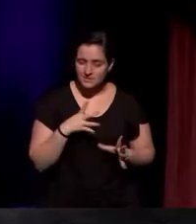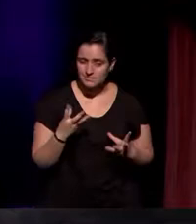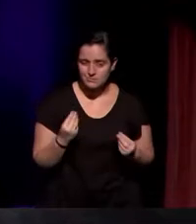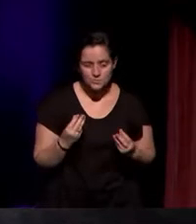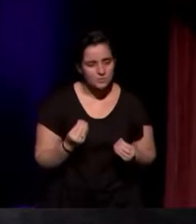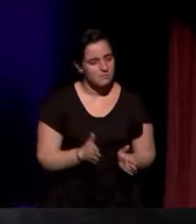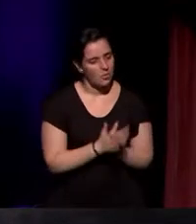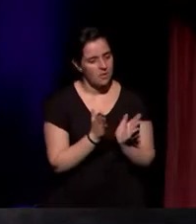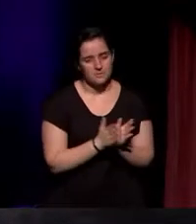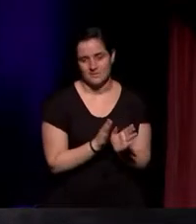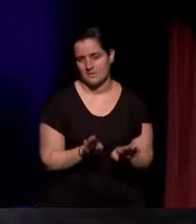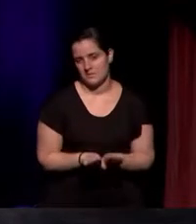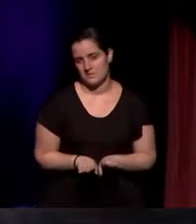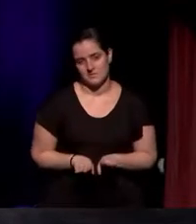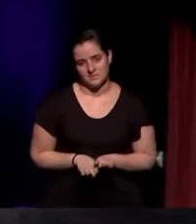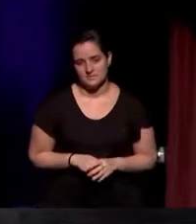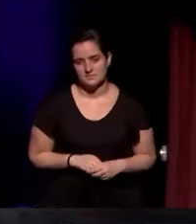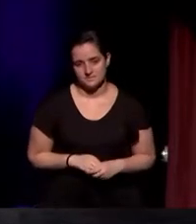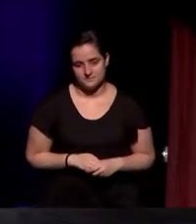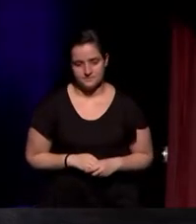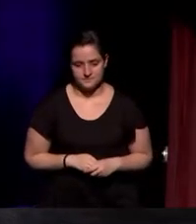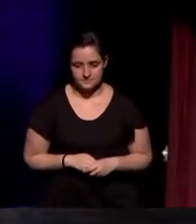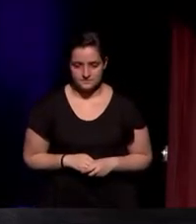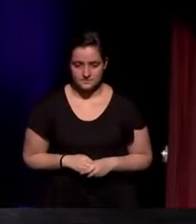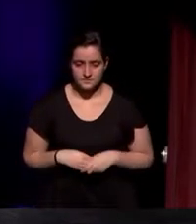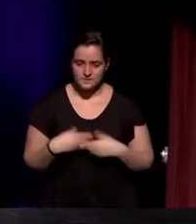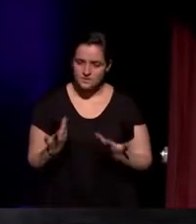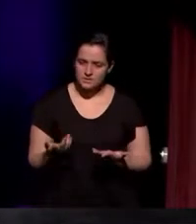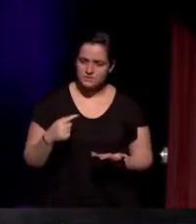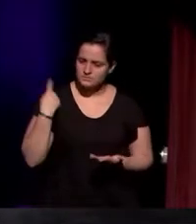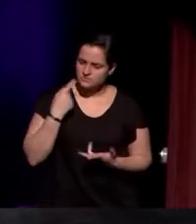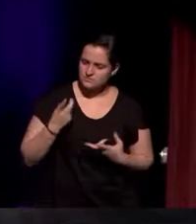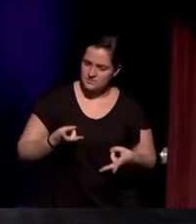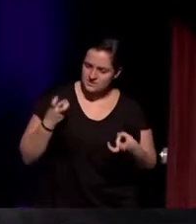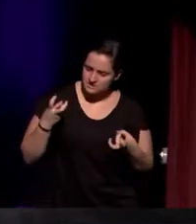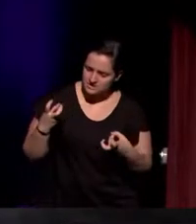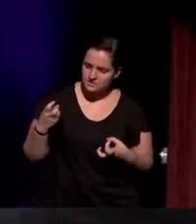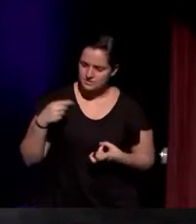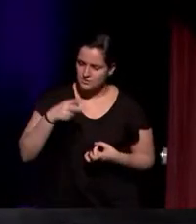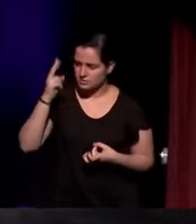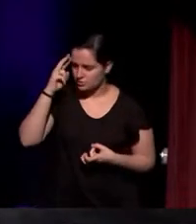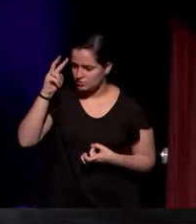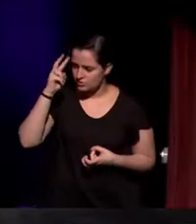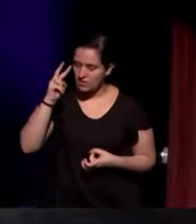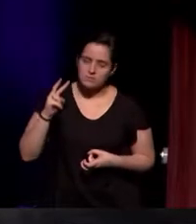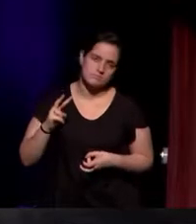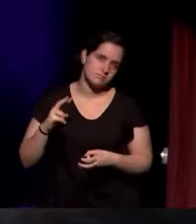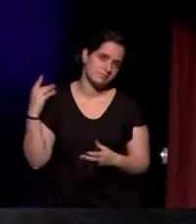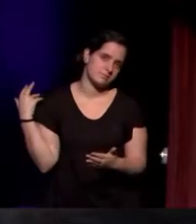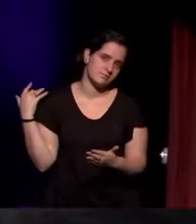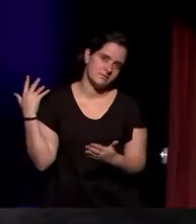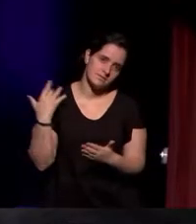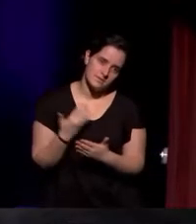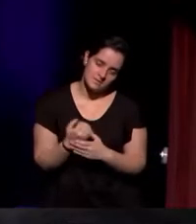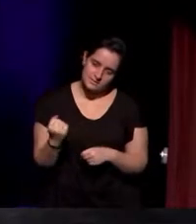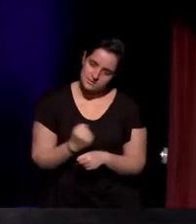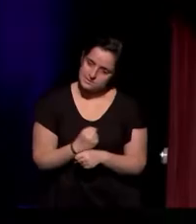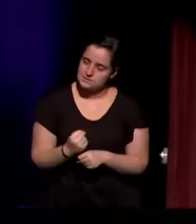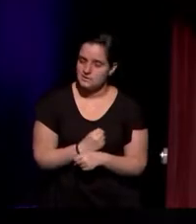If we went to see, it's a history which comes from afar, we already talked about Effective Occupation of the Territory,